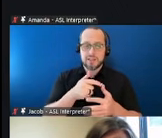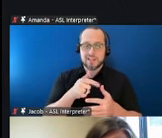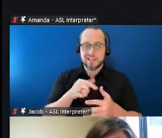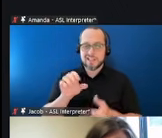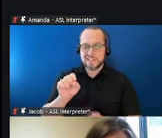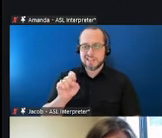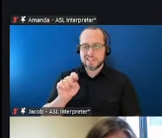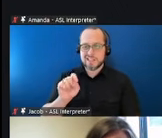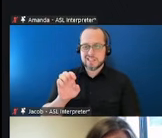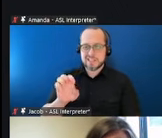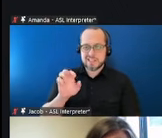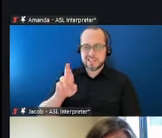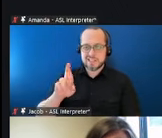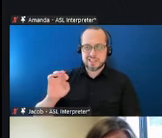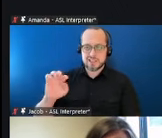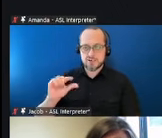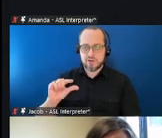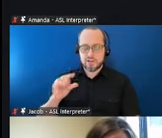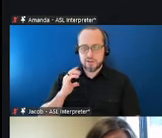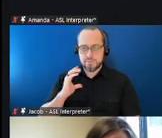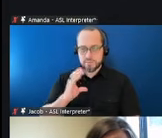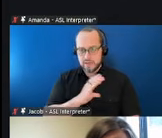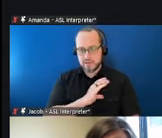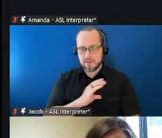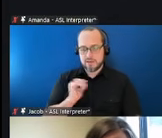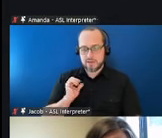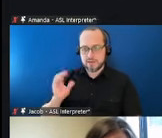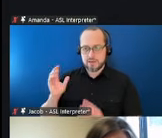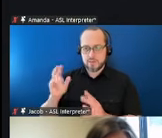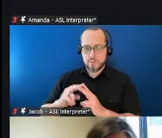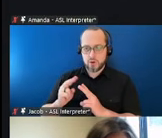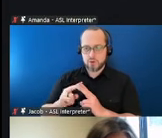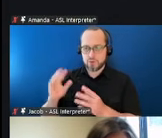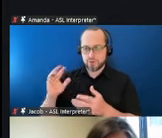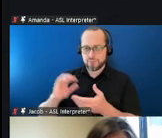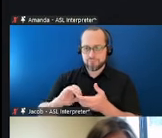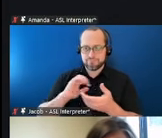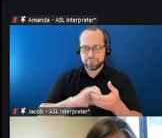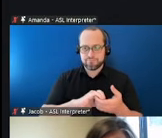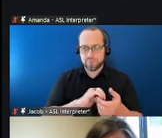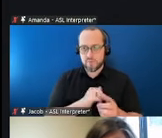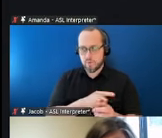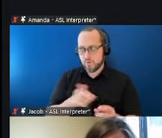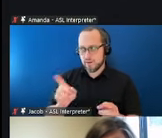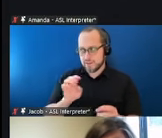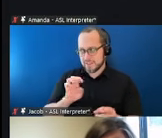is going to be composed of partners from across eastern North Carolina. They will be helping us